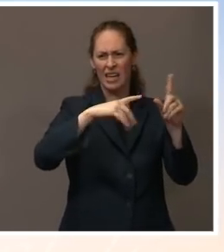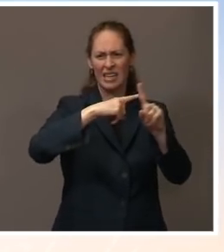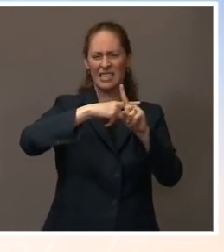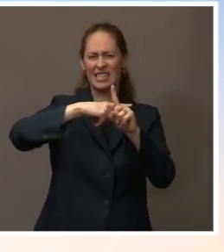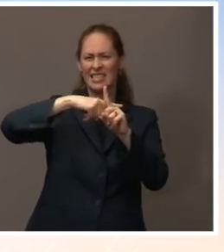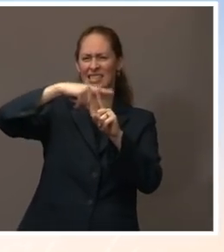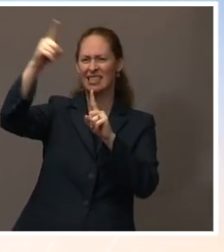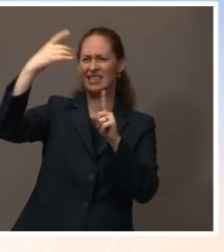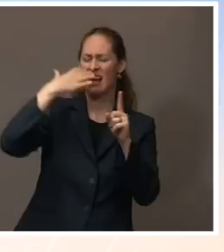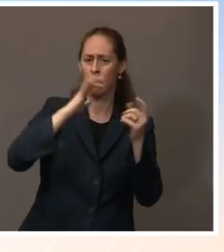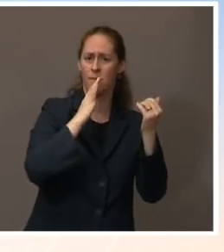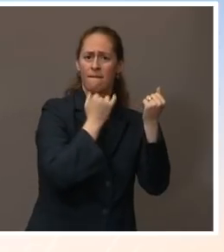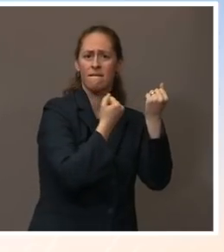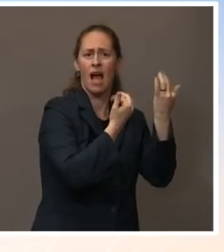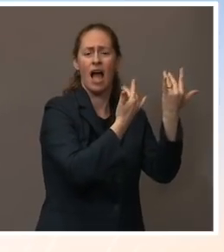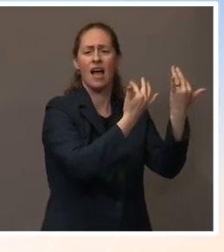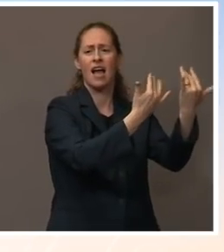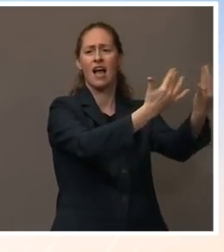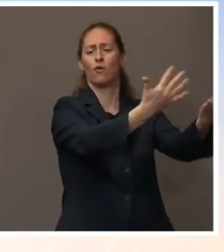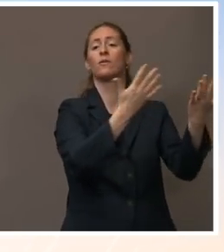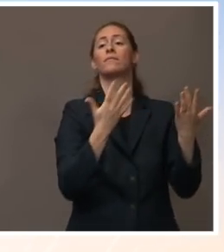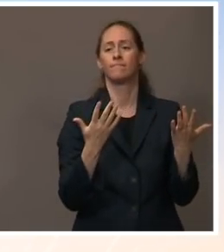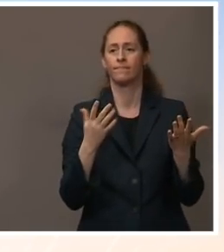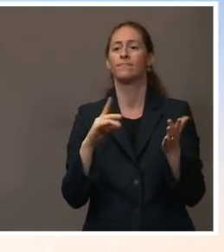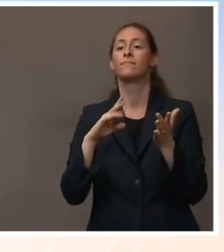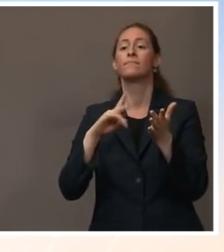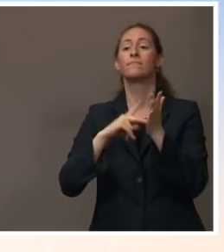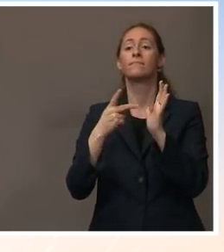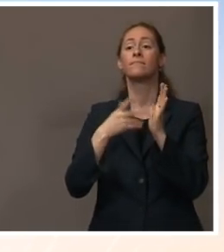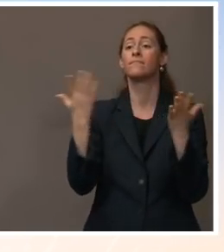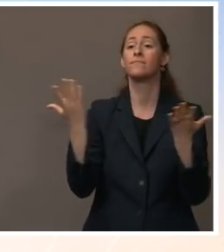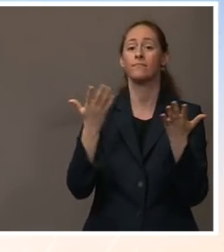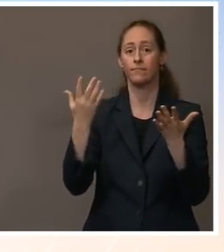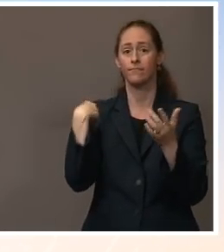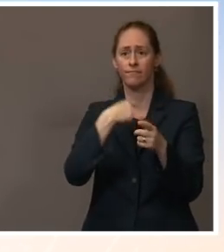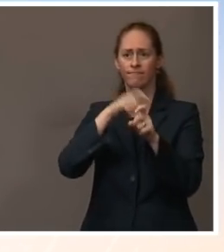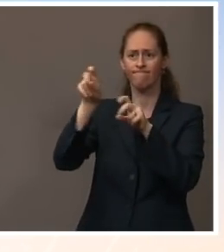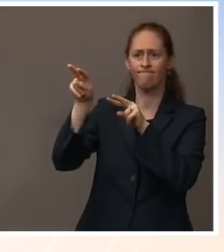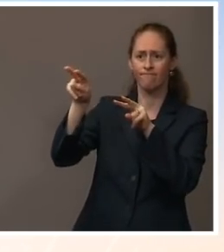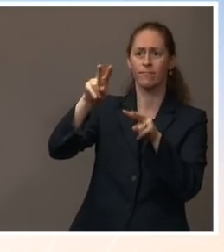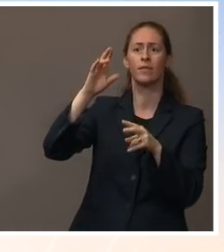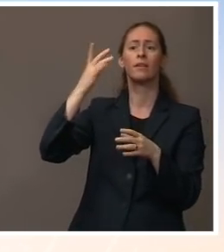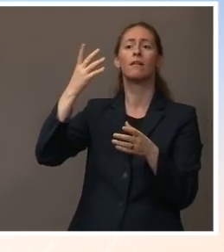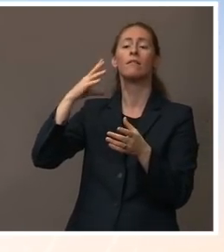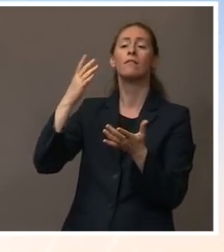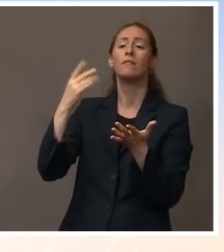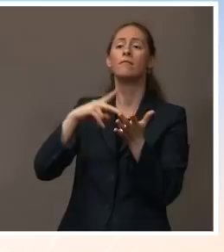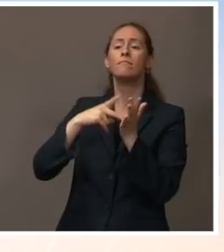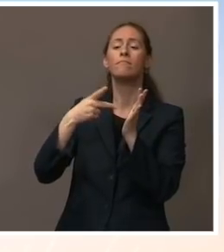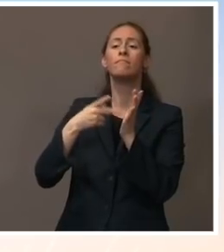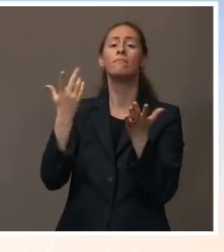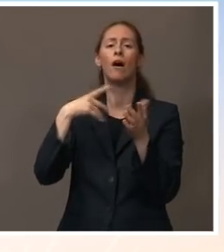including Tropical Storm Claudette, which led to the tragic loss of life in Alabama this past weekend. It was important to the President